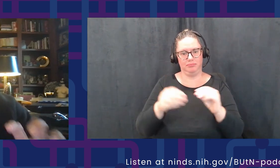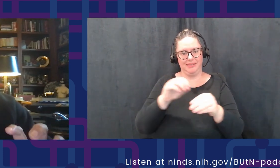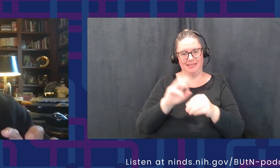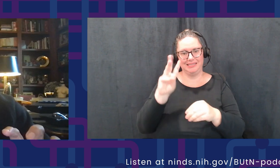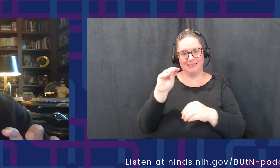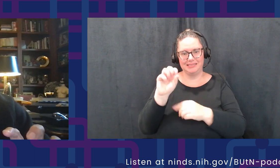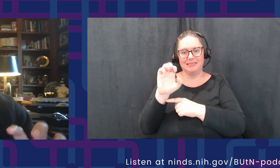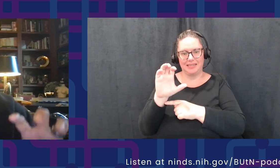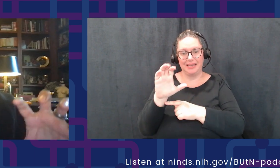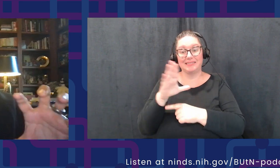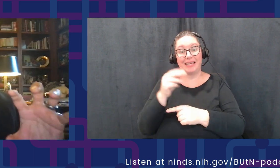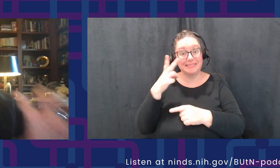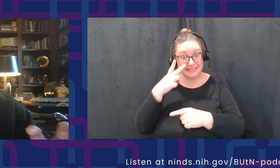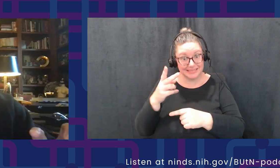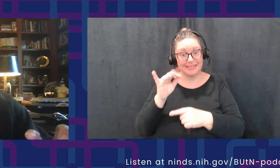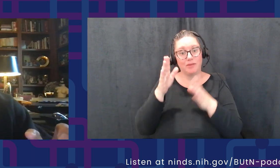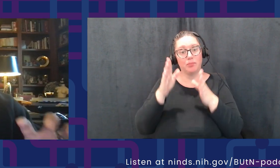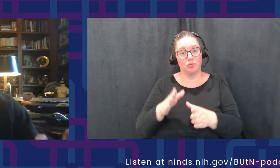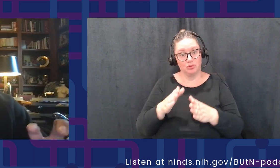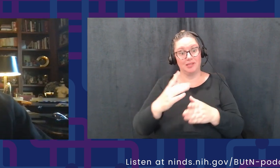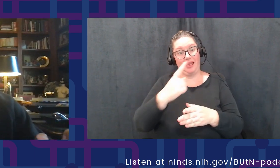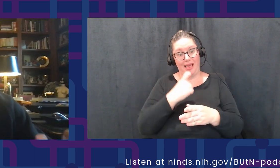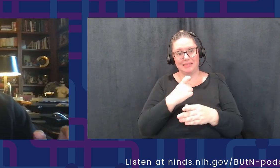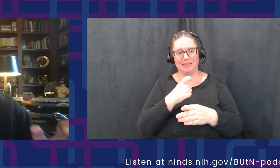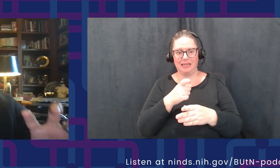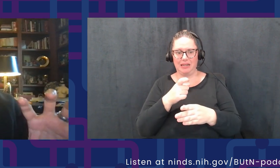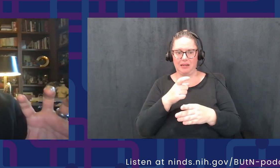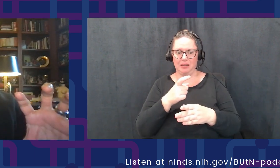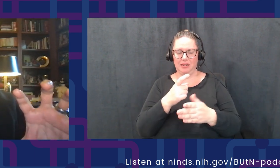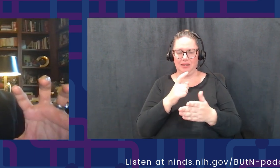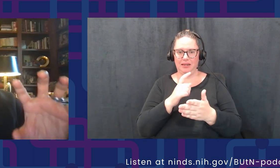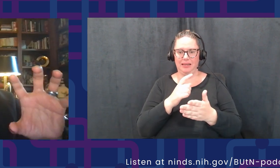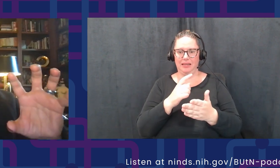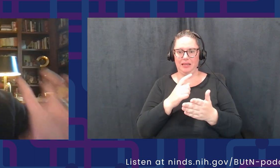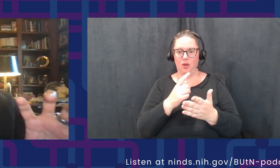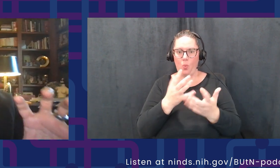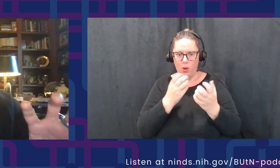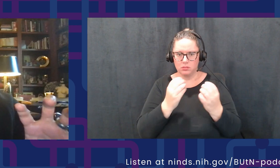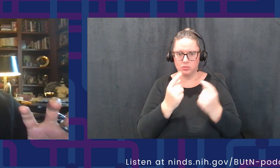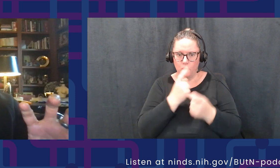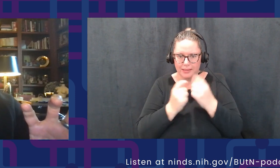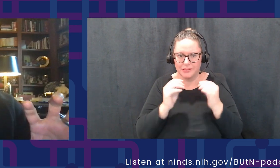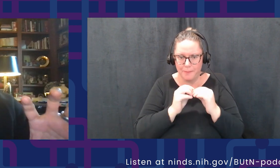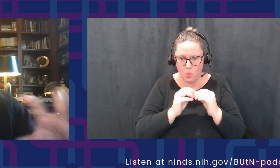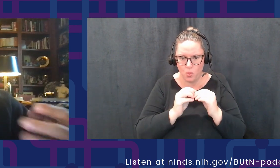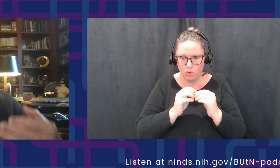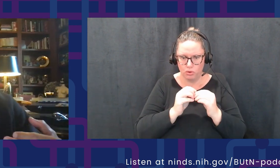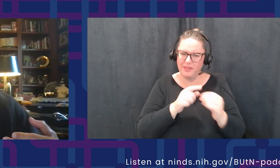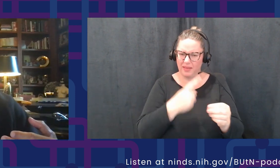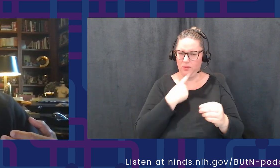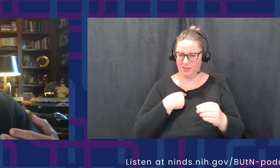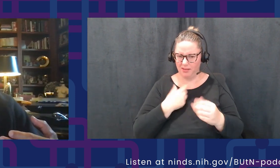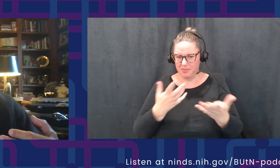tell in 60 seconds and see whether or not that person asking you a question gets caught in asking more questions. So they're going to tell you themselves.